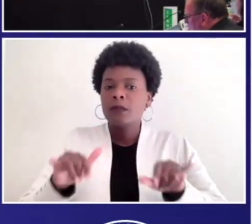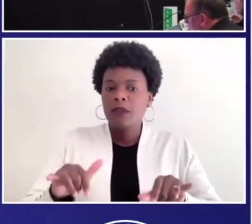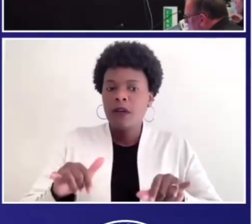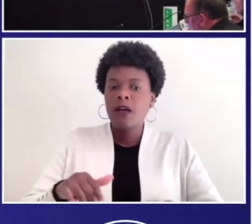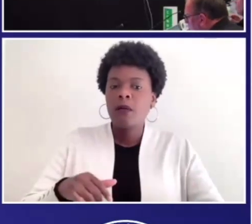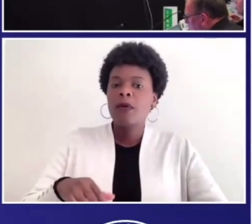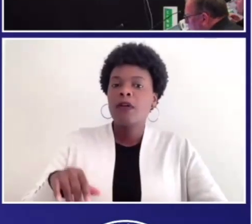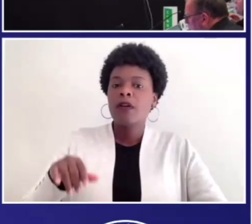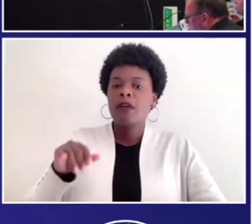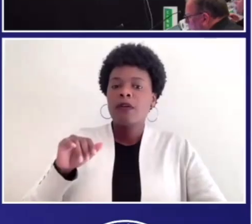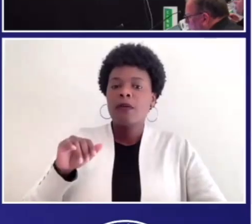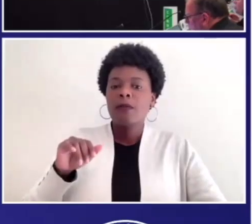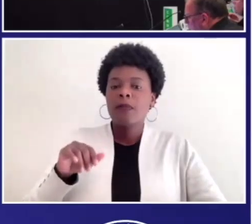monthly payments and consistent payments.